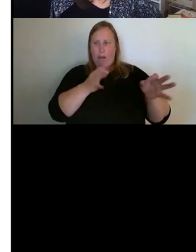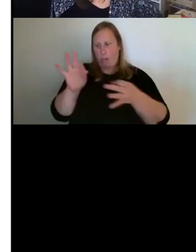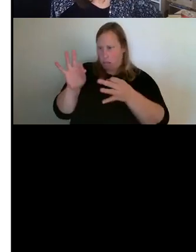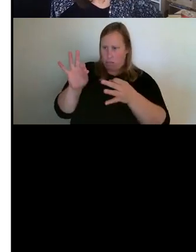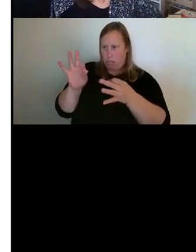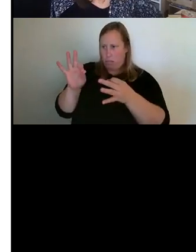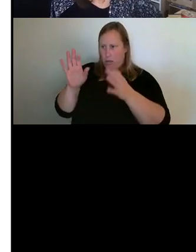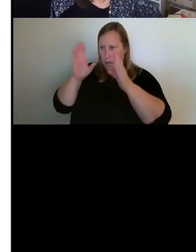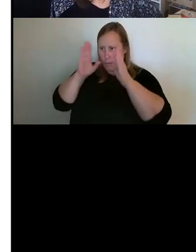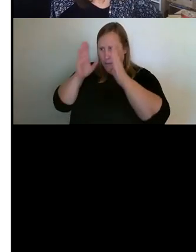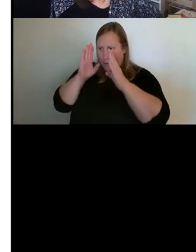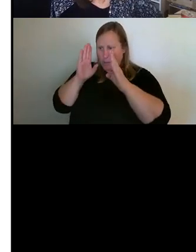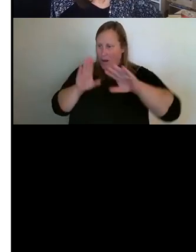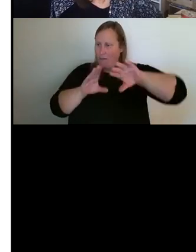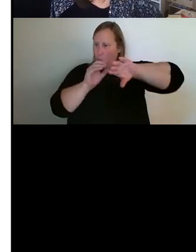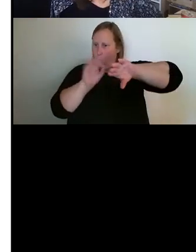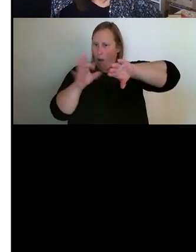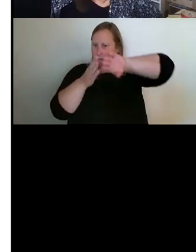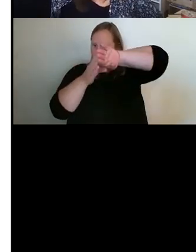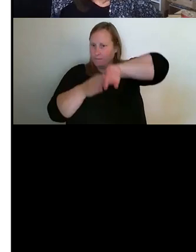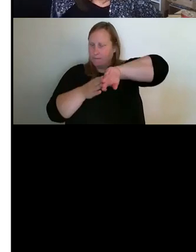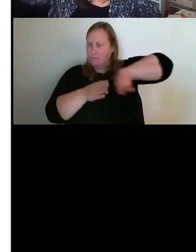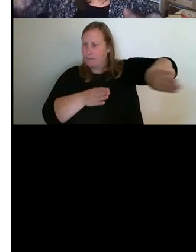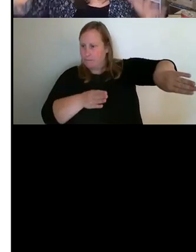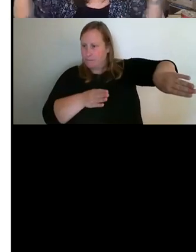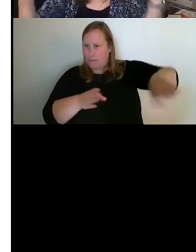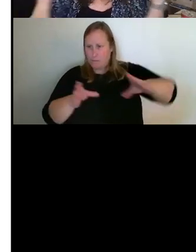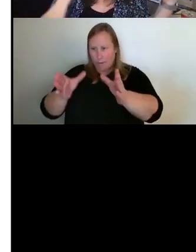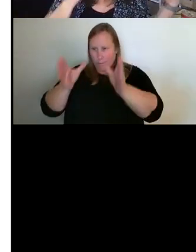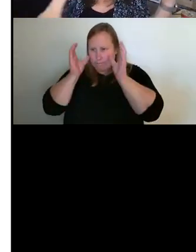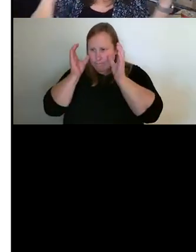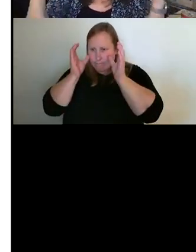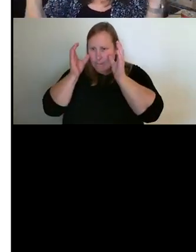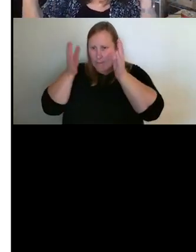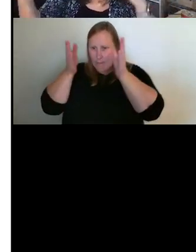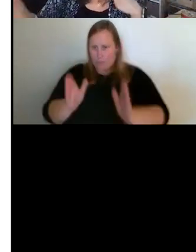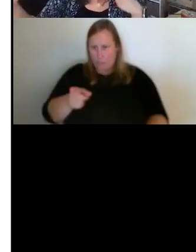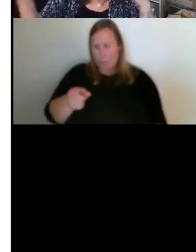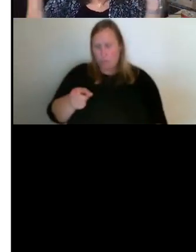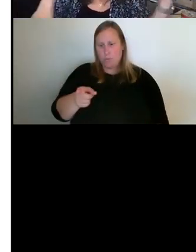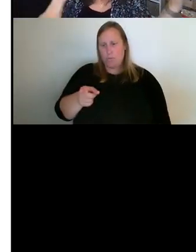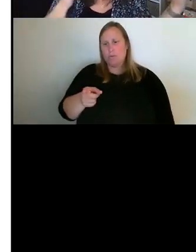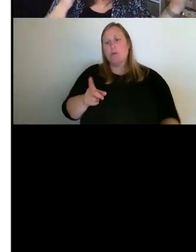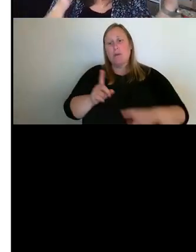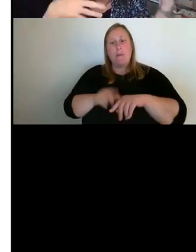I have to turn them off. So, it can depend on the topic or the event.